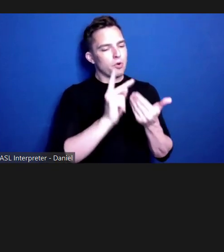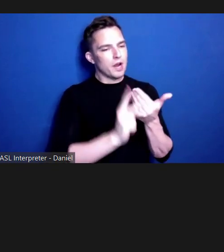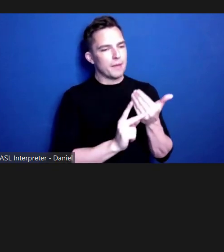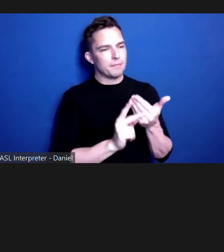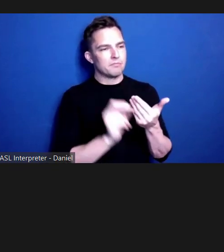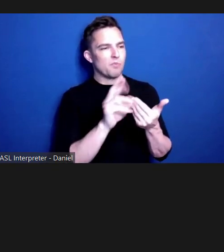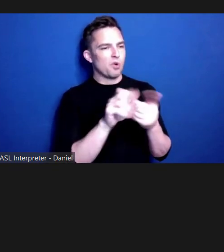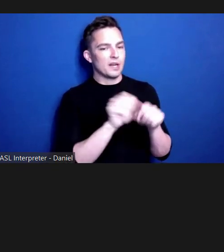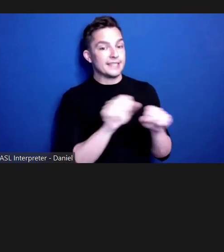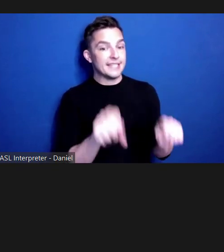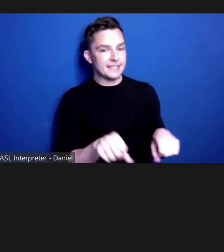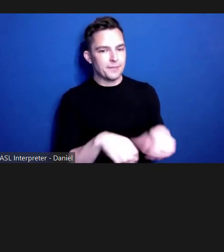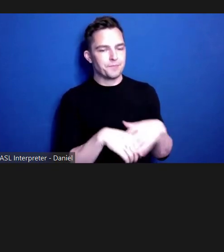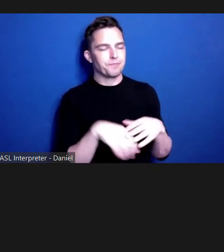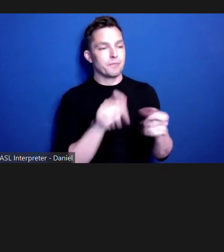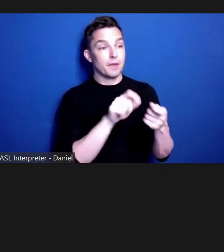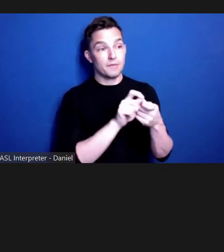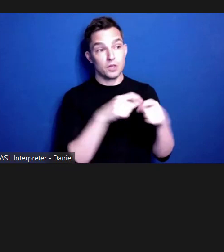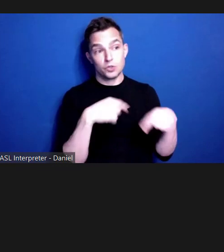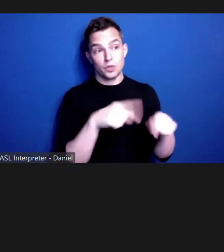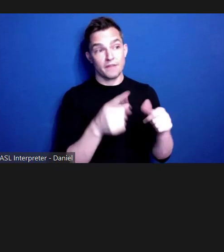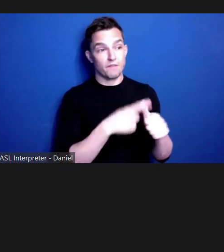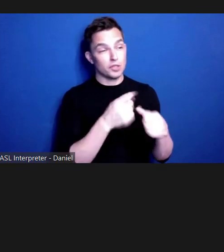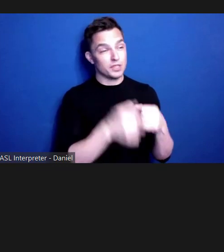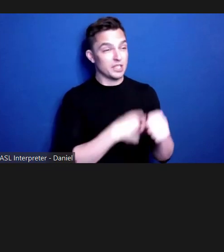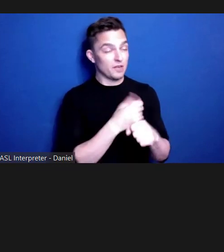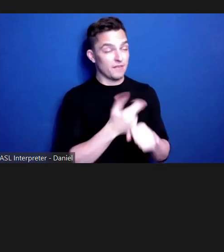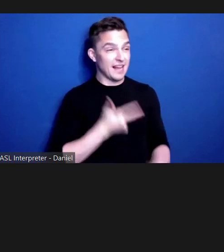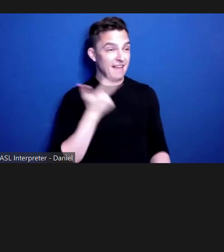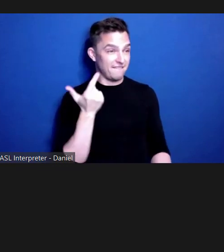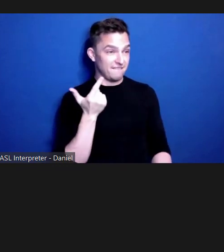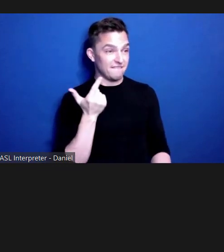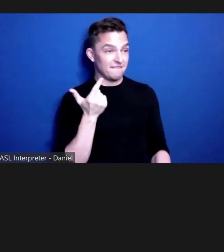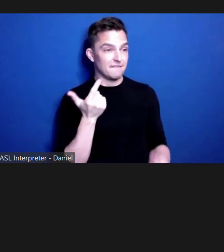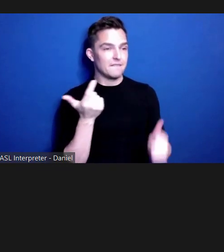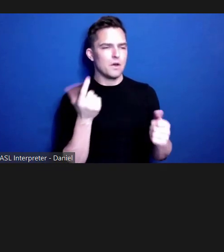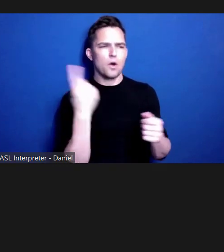year of life, always be sure to collect their newborn hearing screening results.